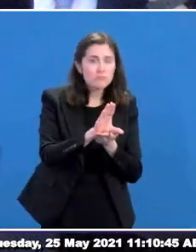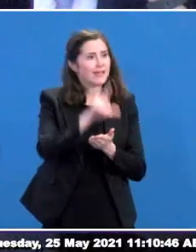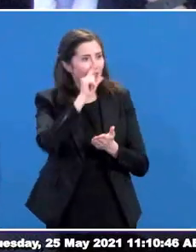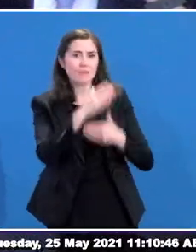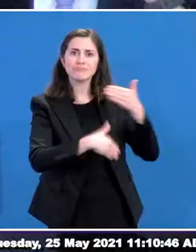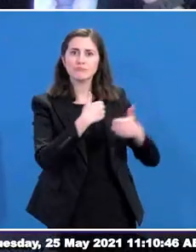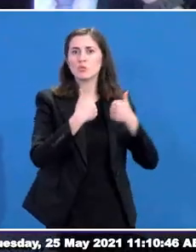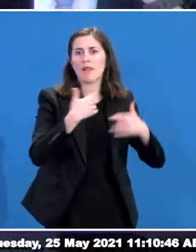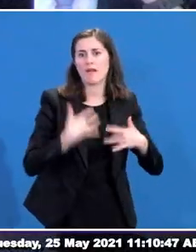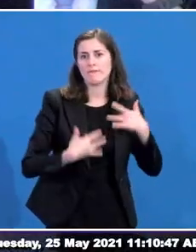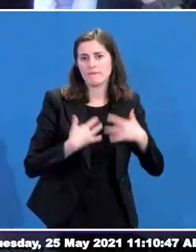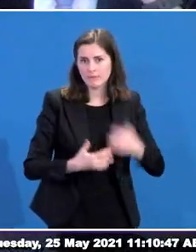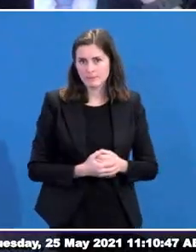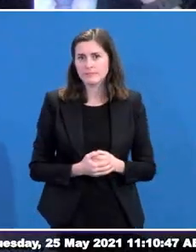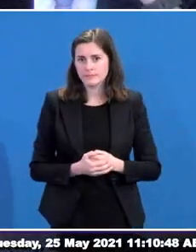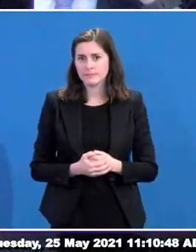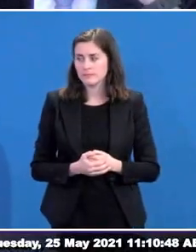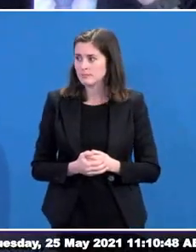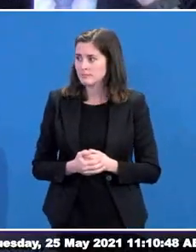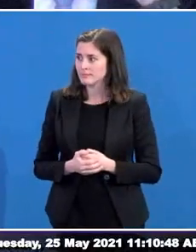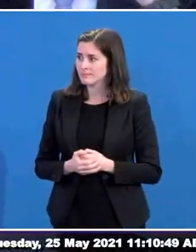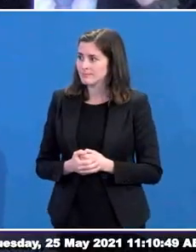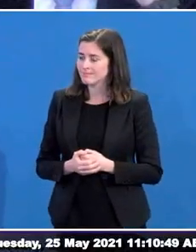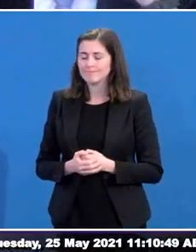Eliza, you've been giving evidence for a very long time,